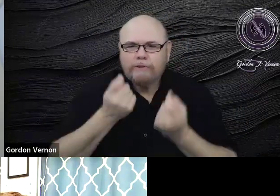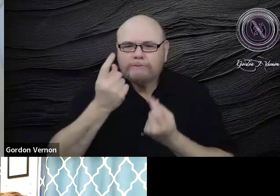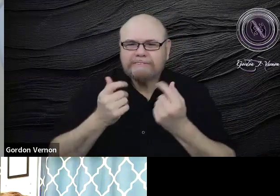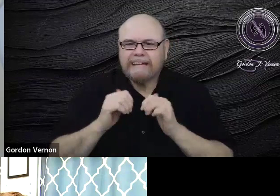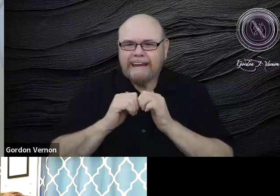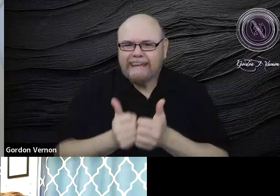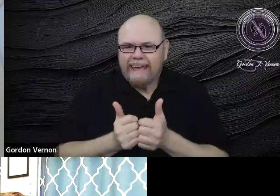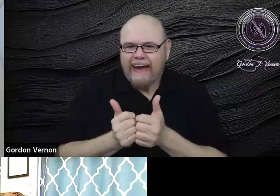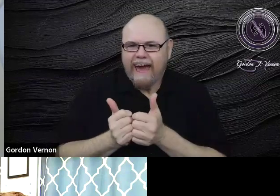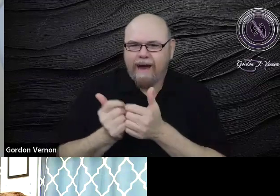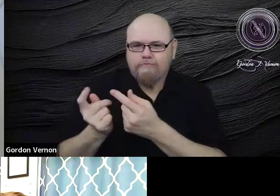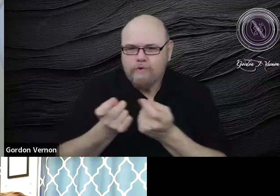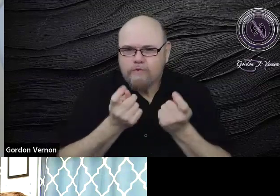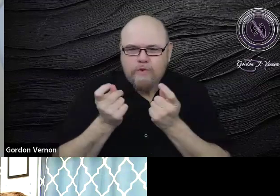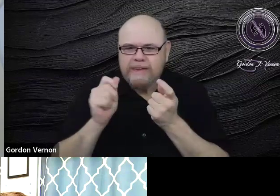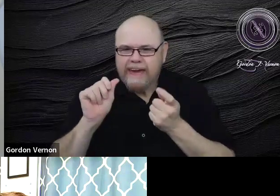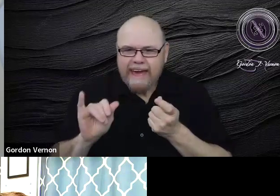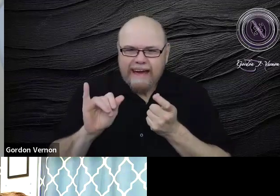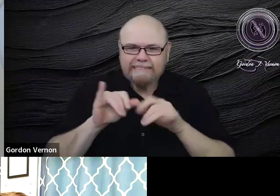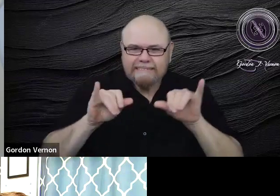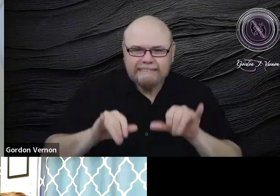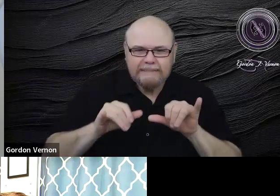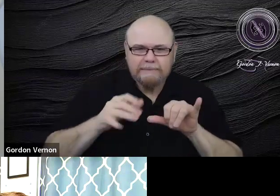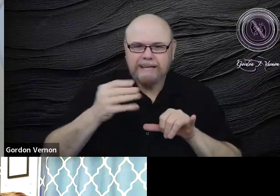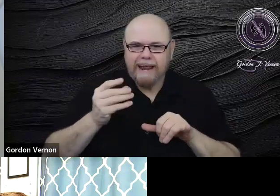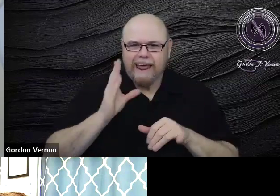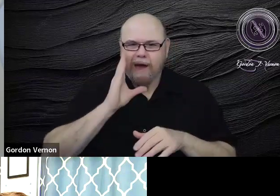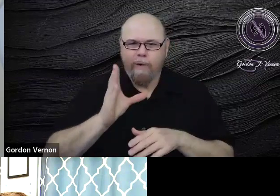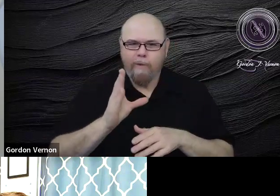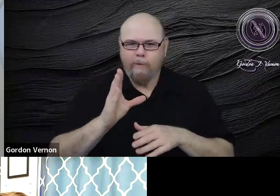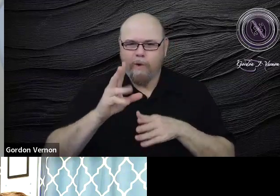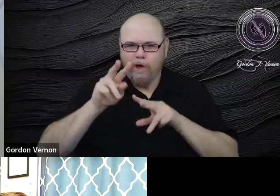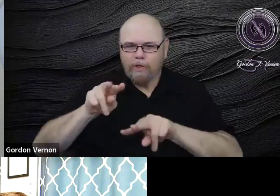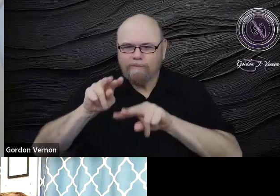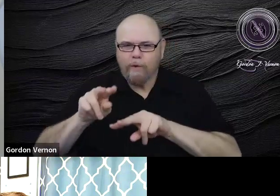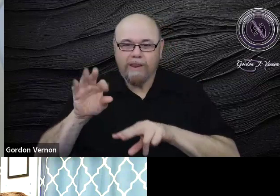between individual modalities or how modality specific they are.